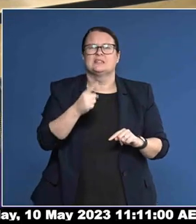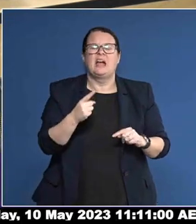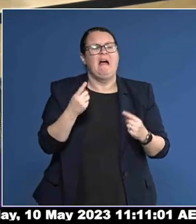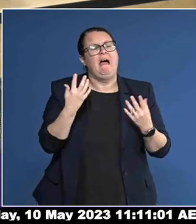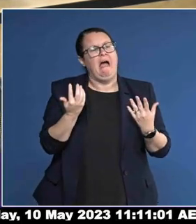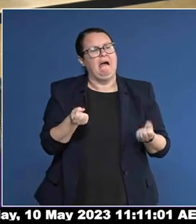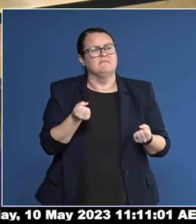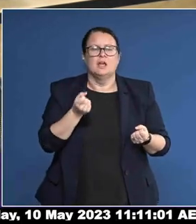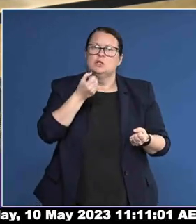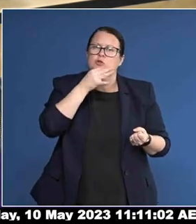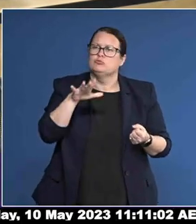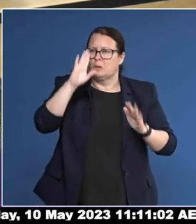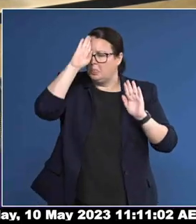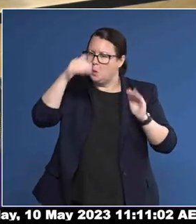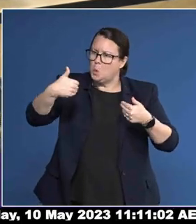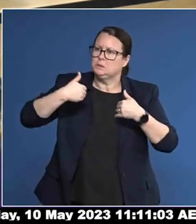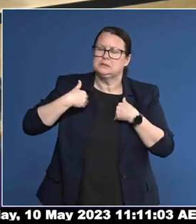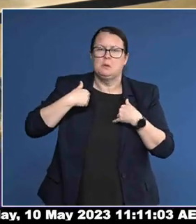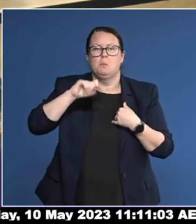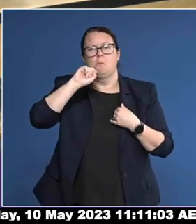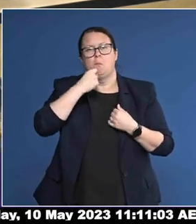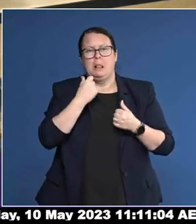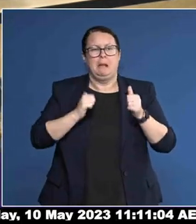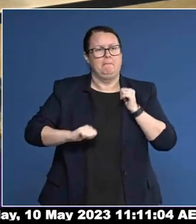with autism to engage in behaviour which can lead to injury. That's correct.